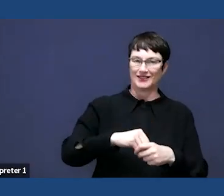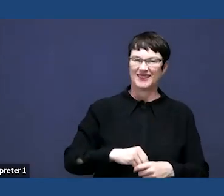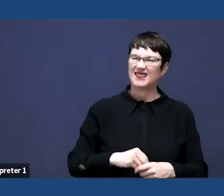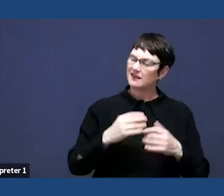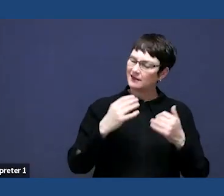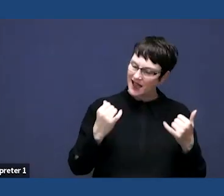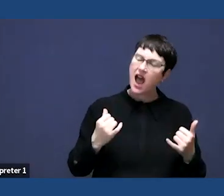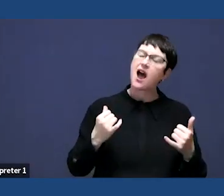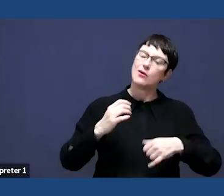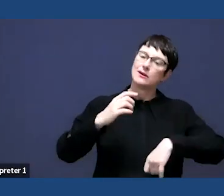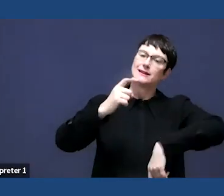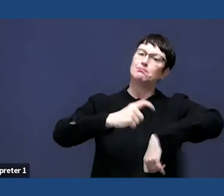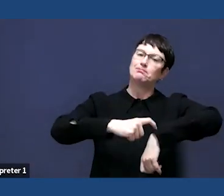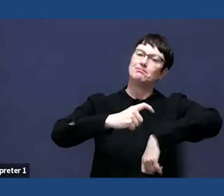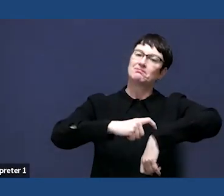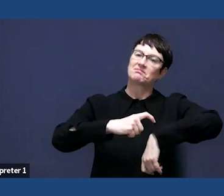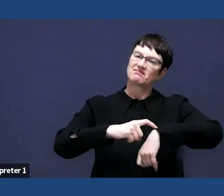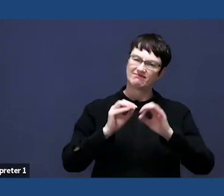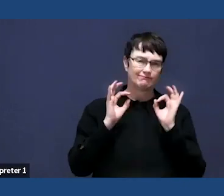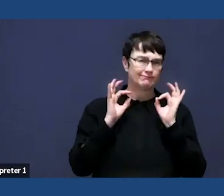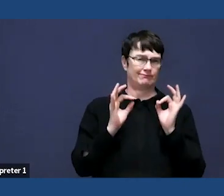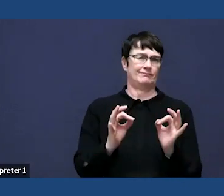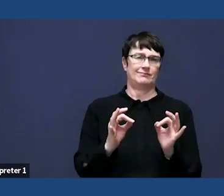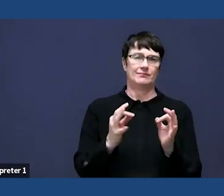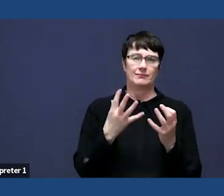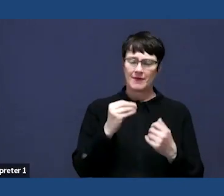that binds Member States.